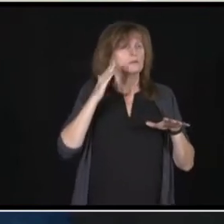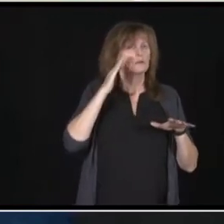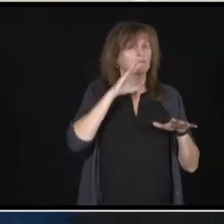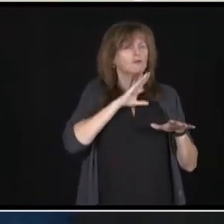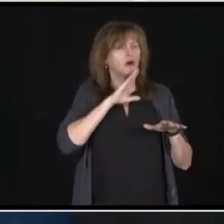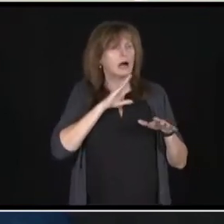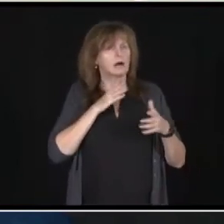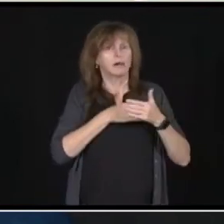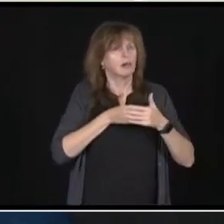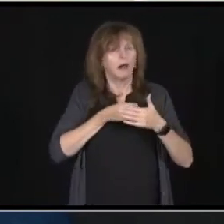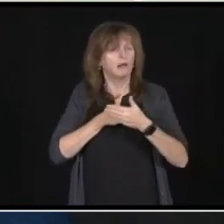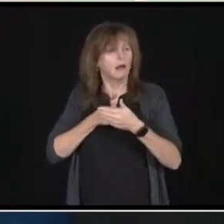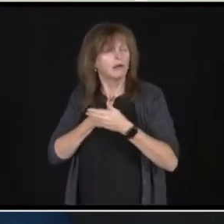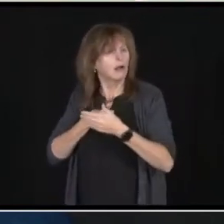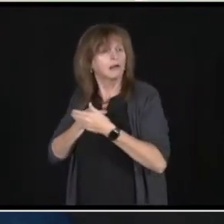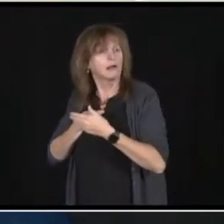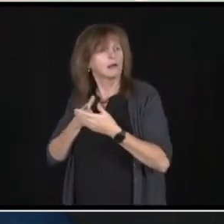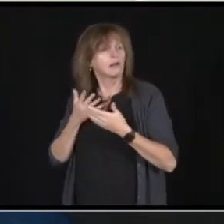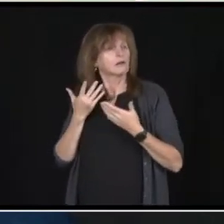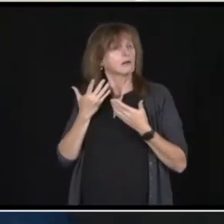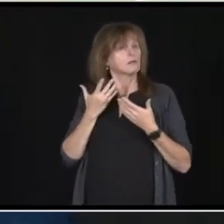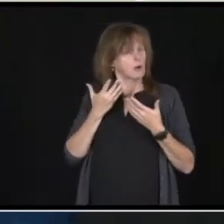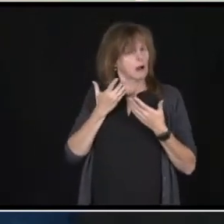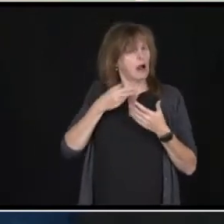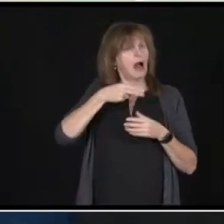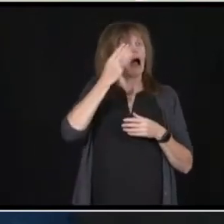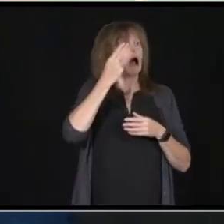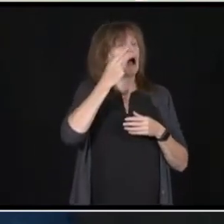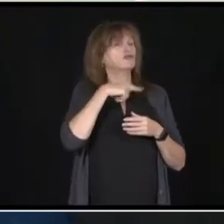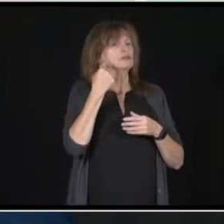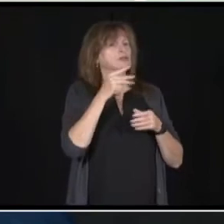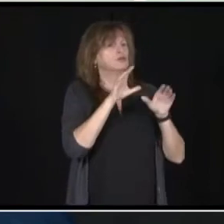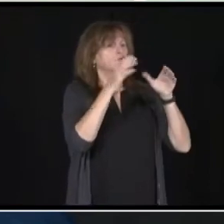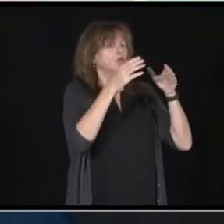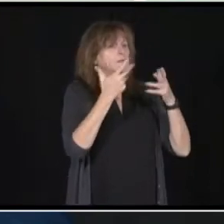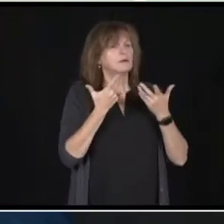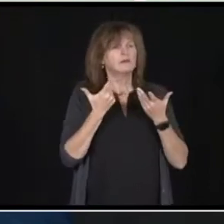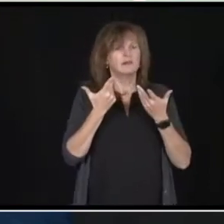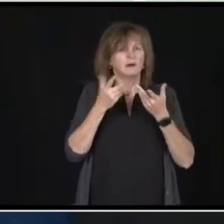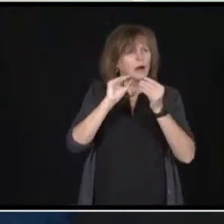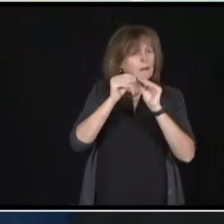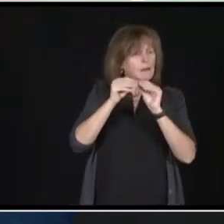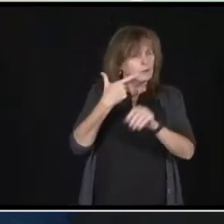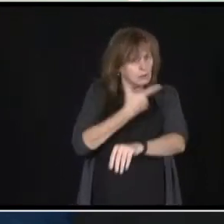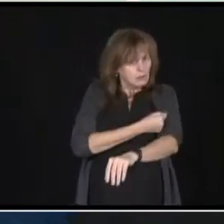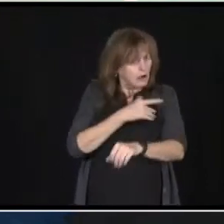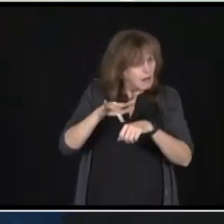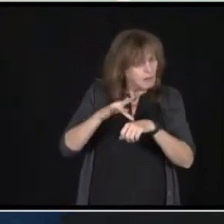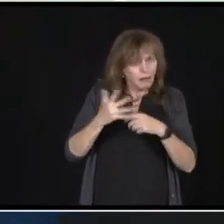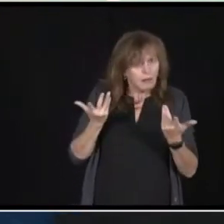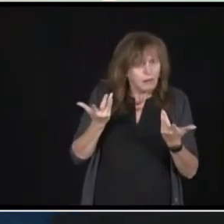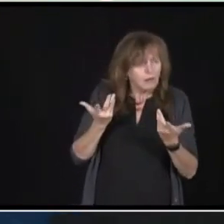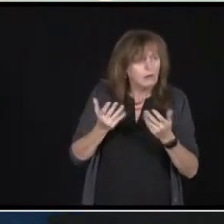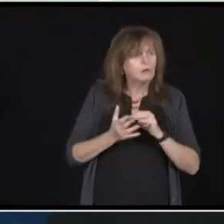It is leading great frustration among people, especially those in high-risk groups. What is going on with that?